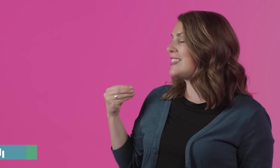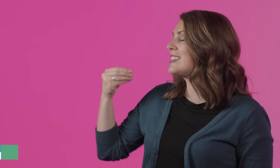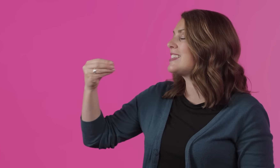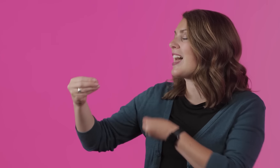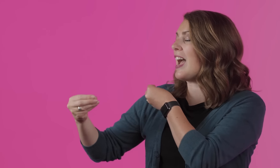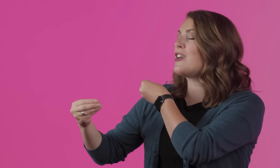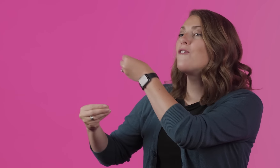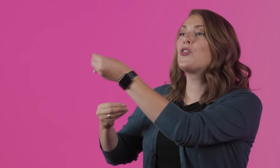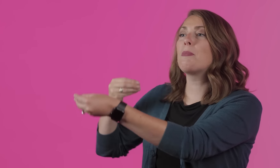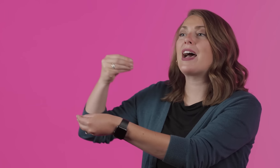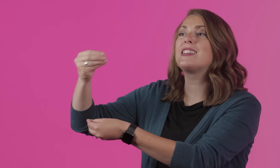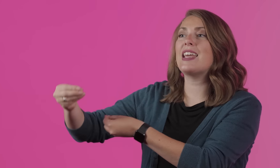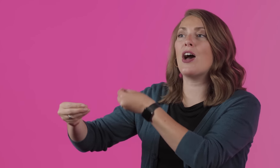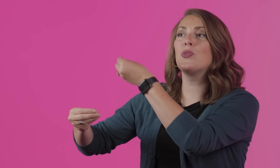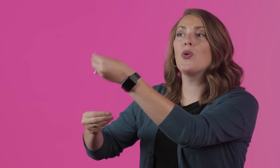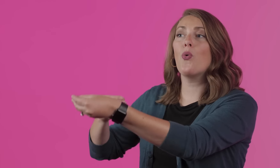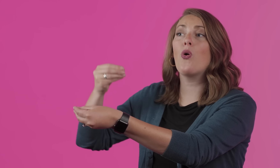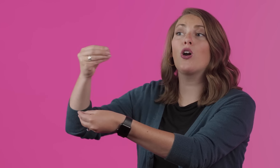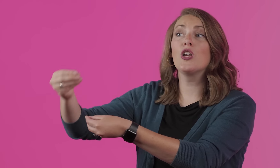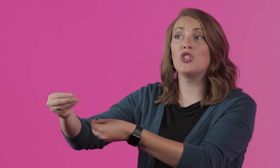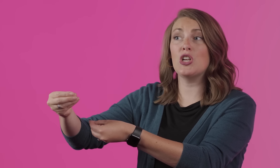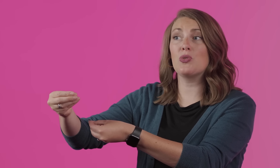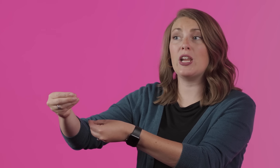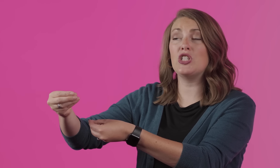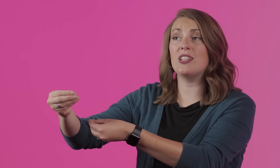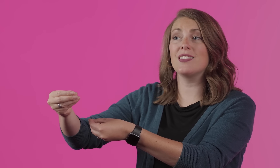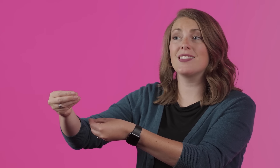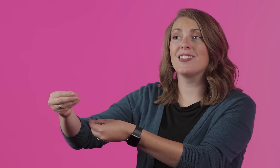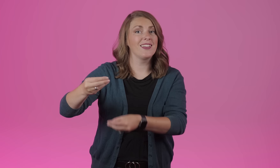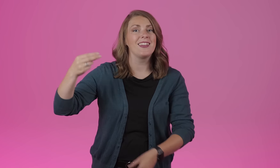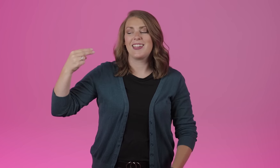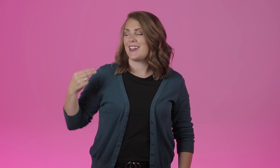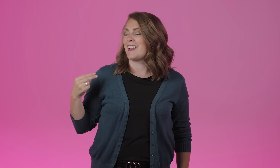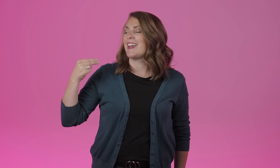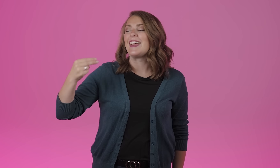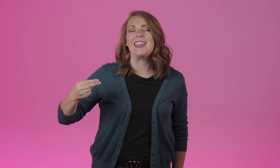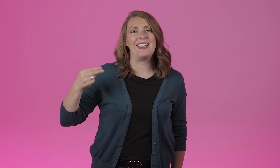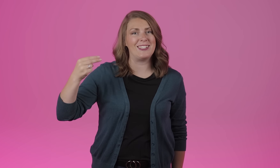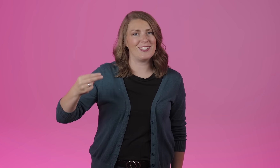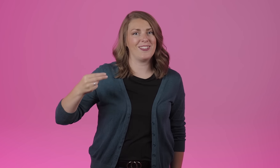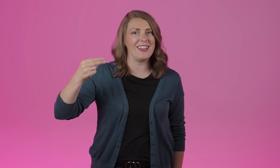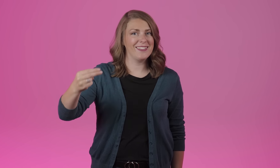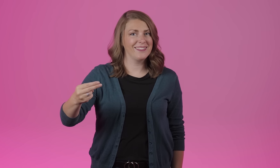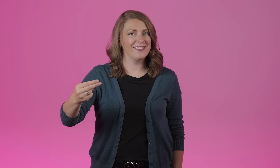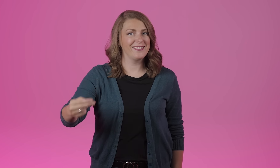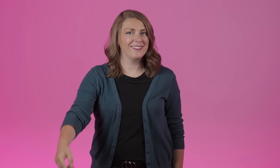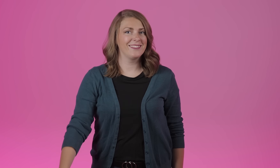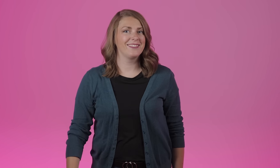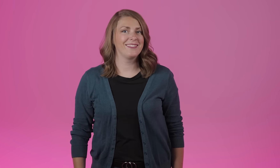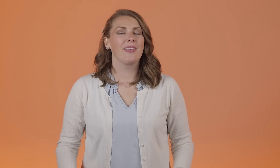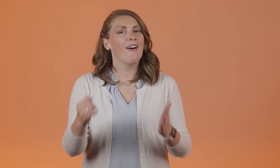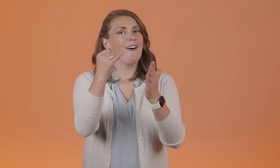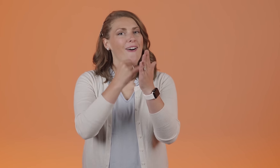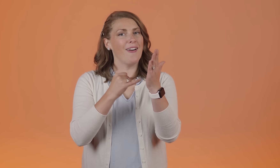This is the sign for passed down or generations. History.